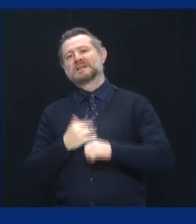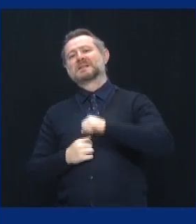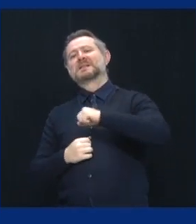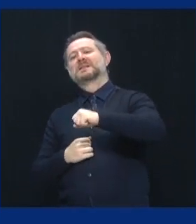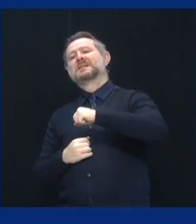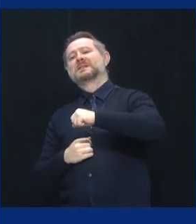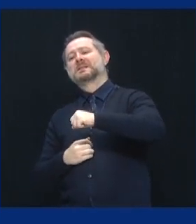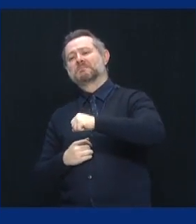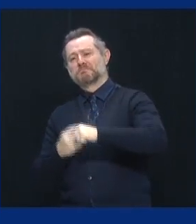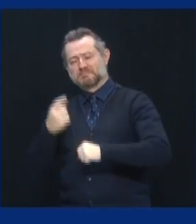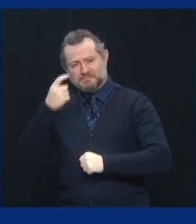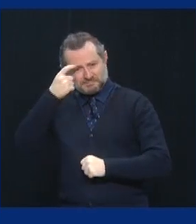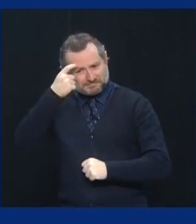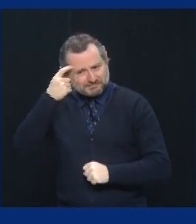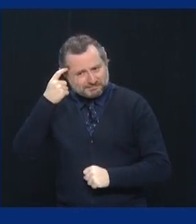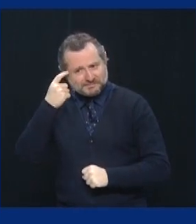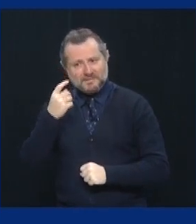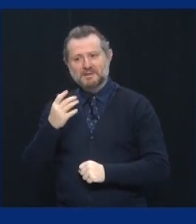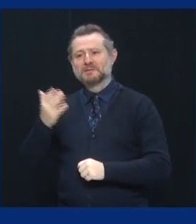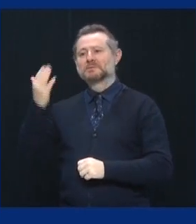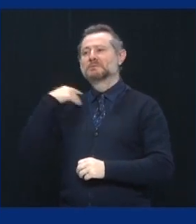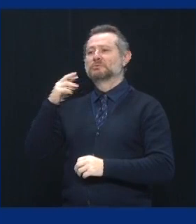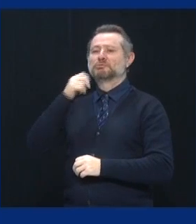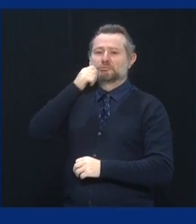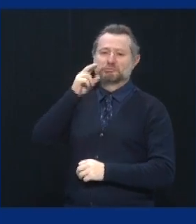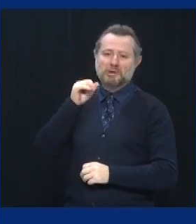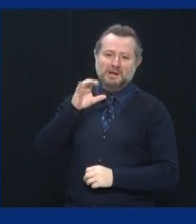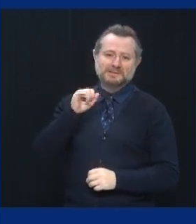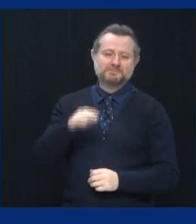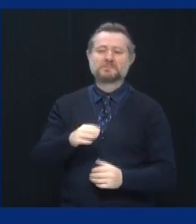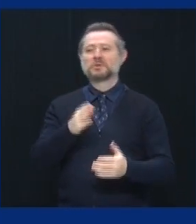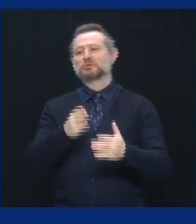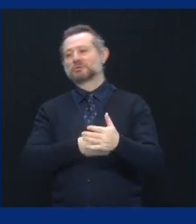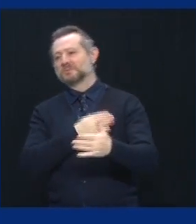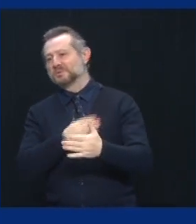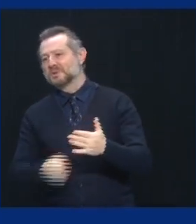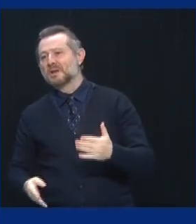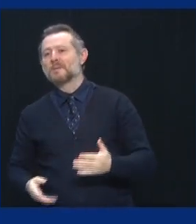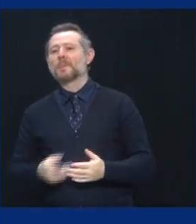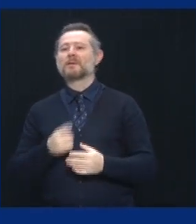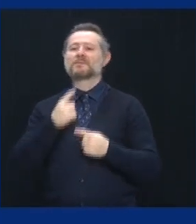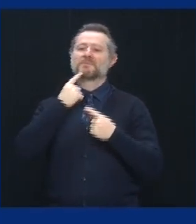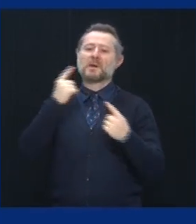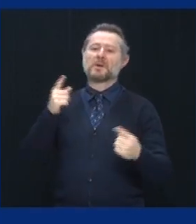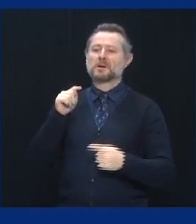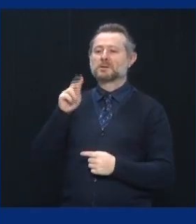YES, THE BLACK COMMUNITY IN PARTICULAR HAS REASONS TO BE SKEPTICAL.